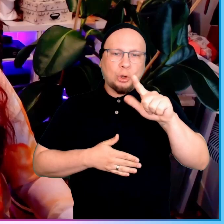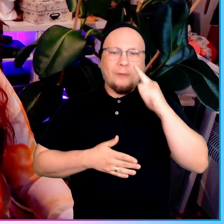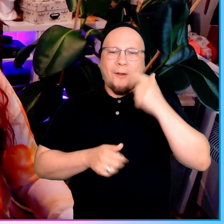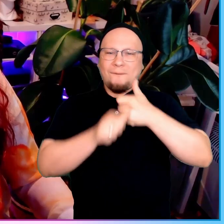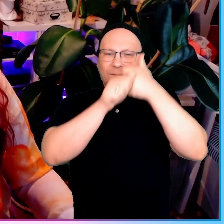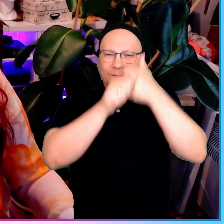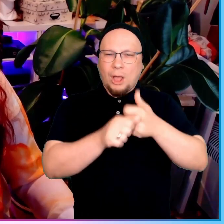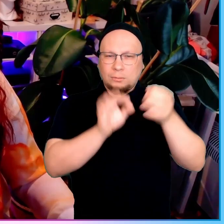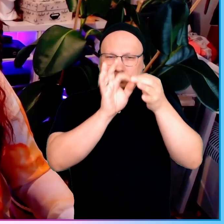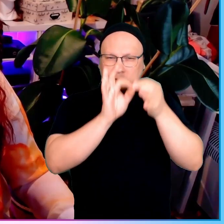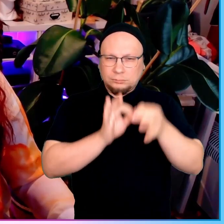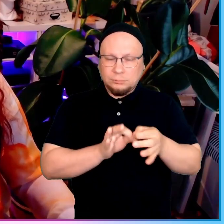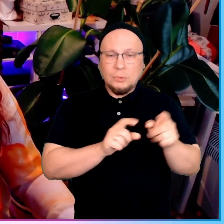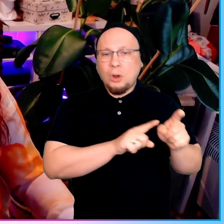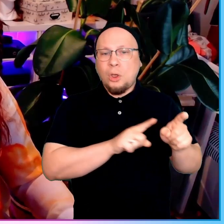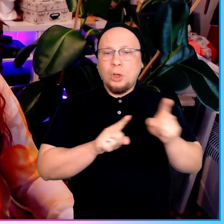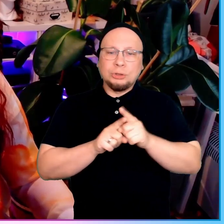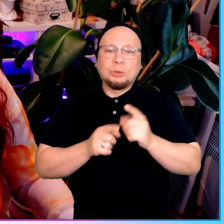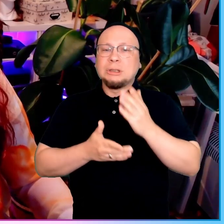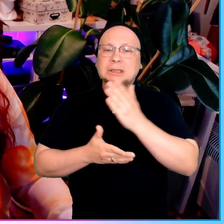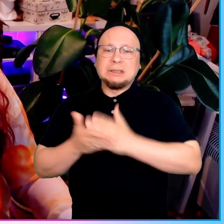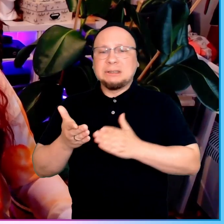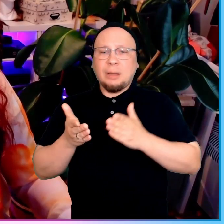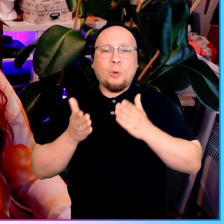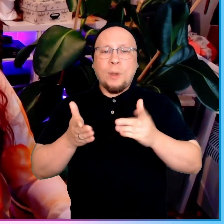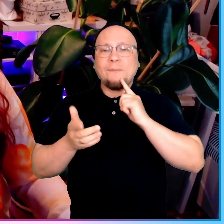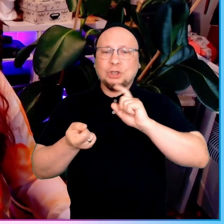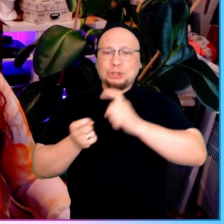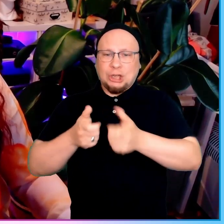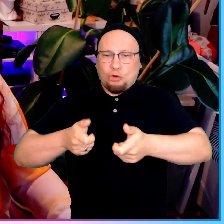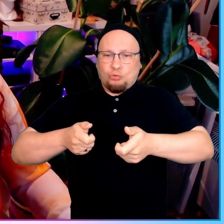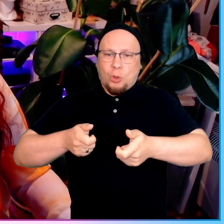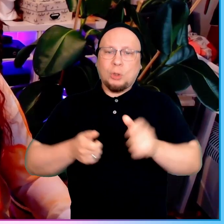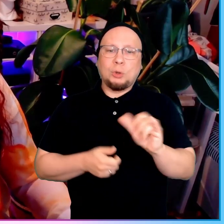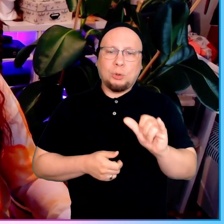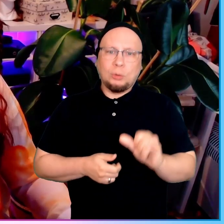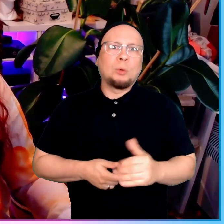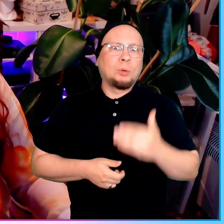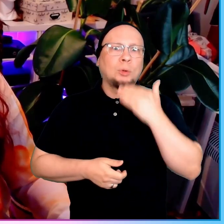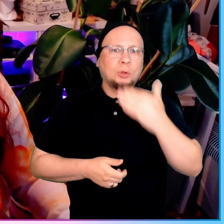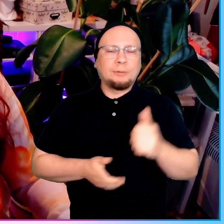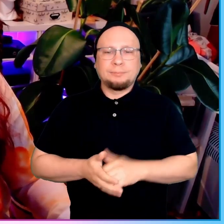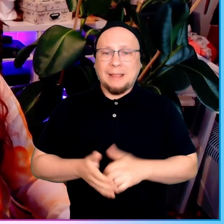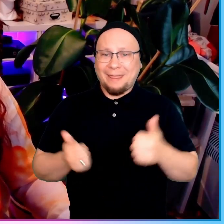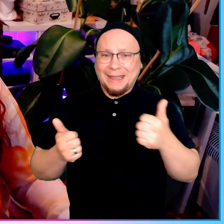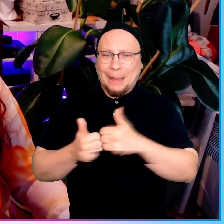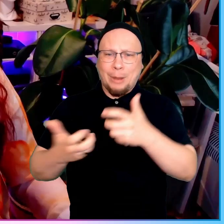more motor accessibility with toggle to run and zoom, this game feels like it was made for me.